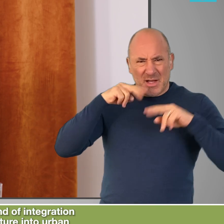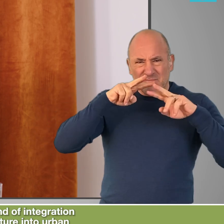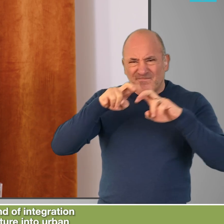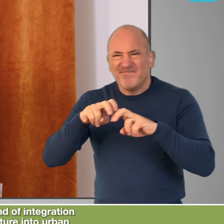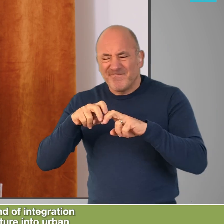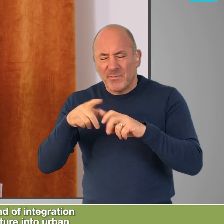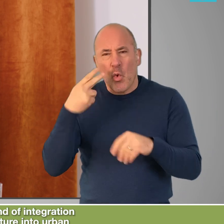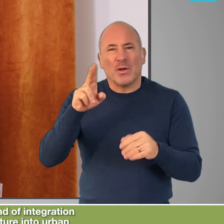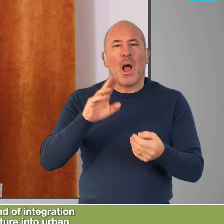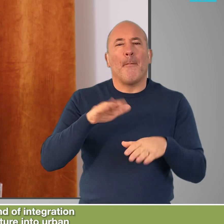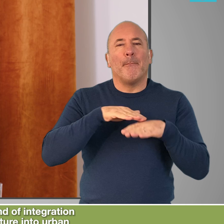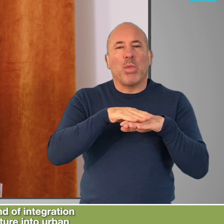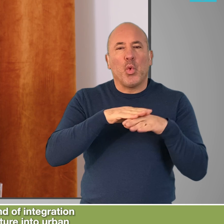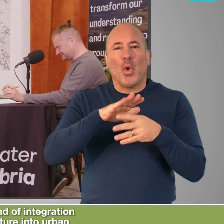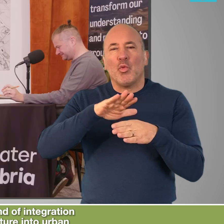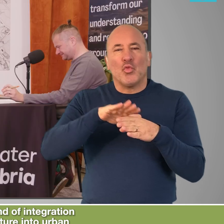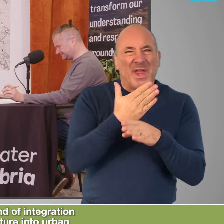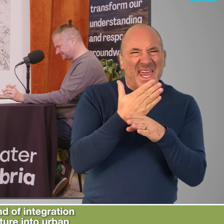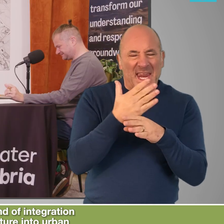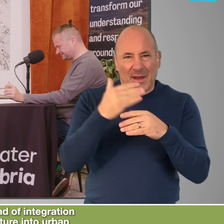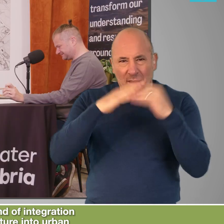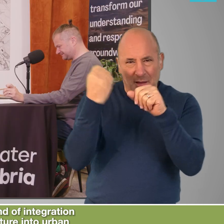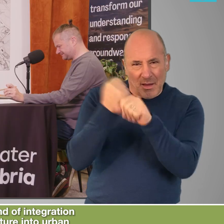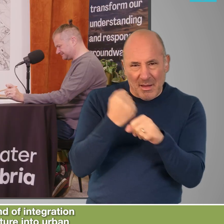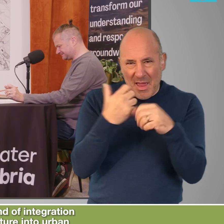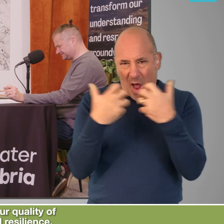we examined how the kind of integration of blue-green infrastructure into urban